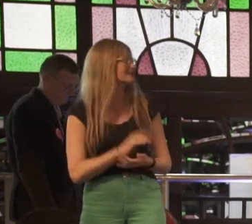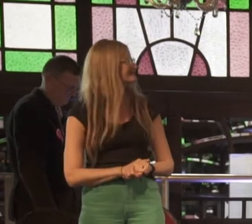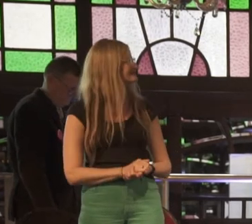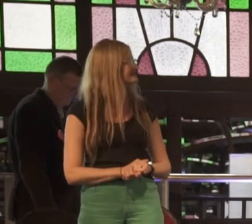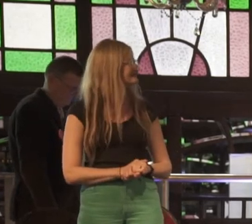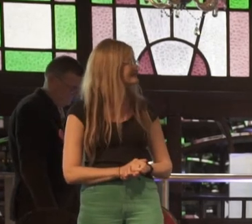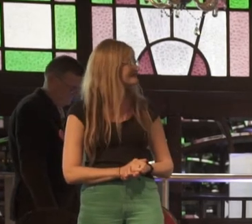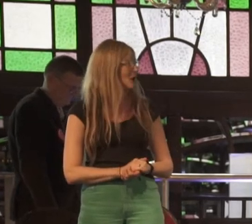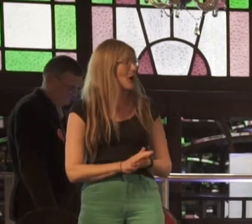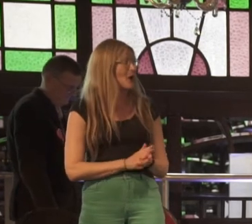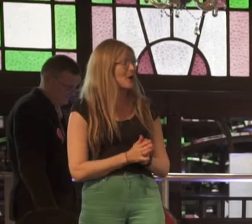[ WHOOPING ]